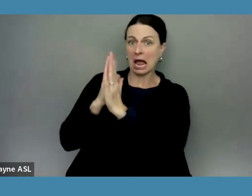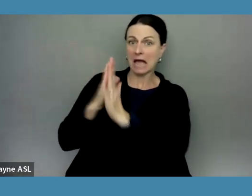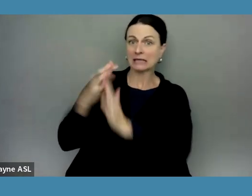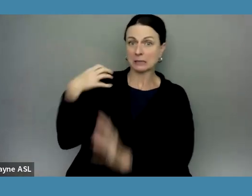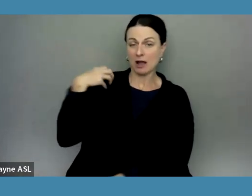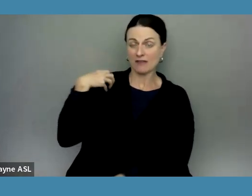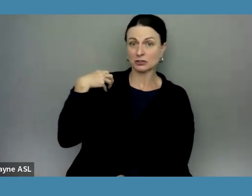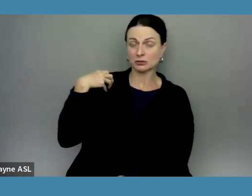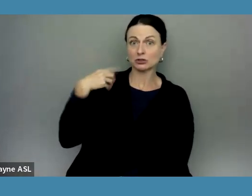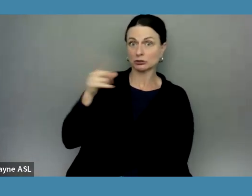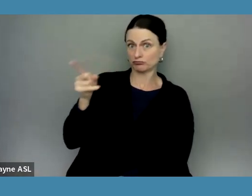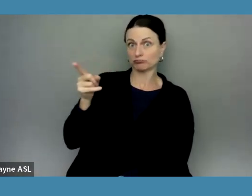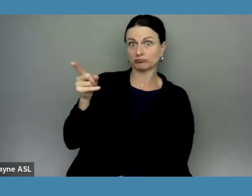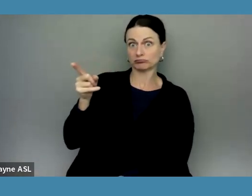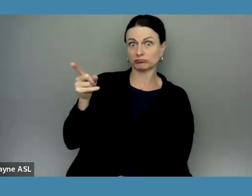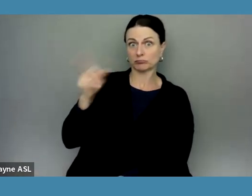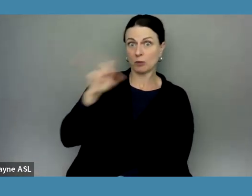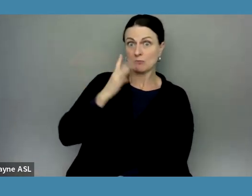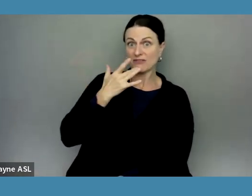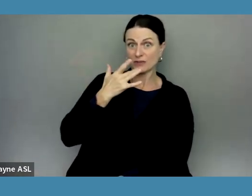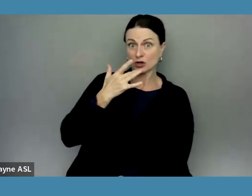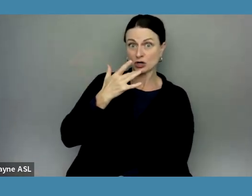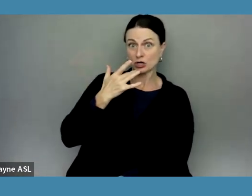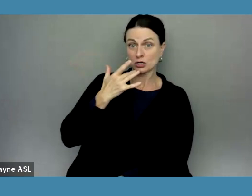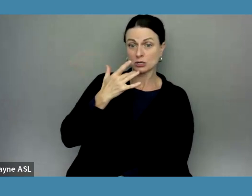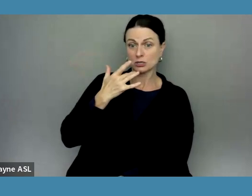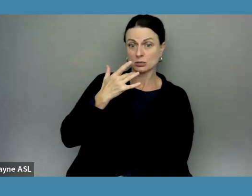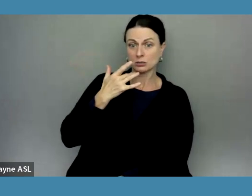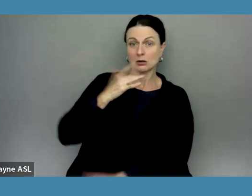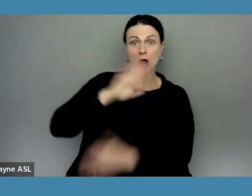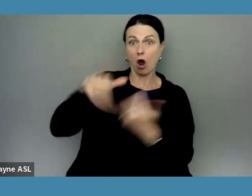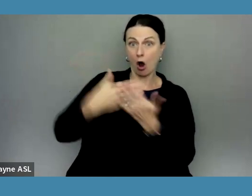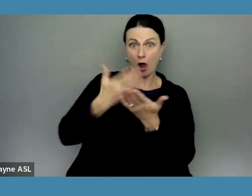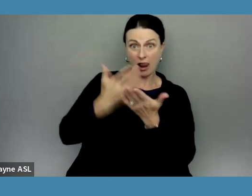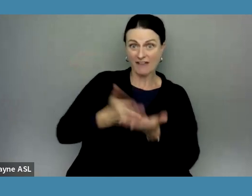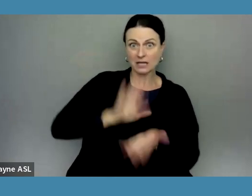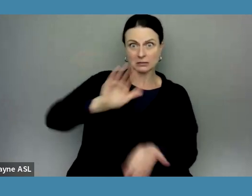or not they would prefer all of the exhibits